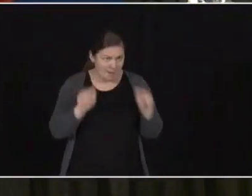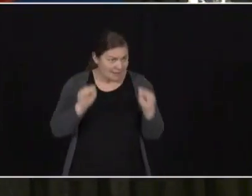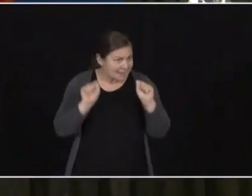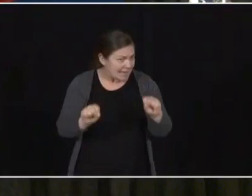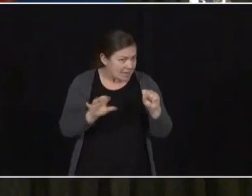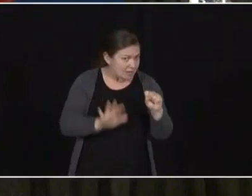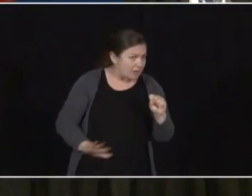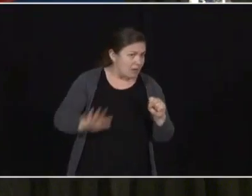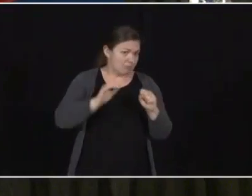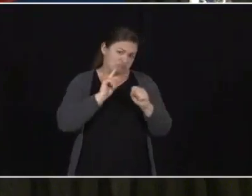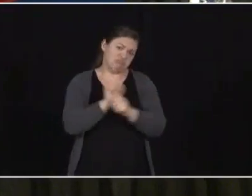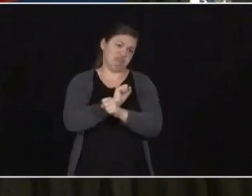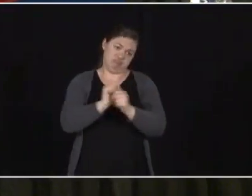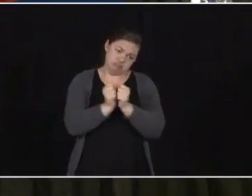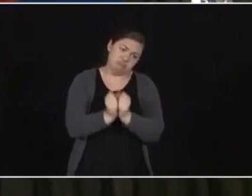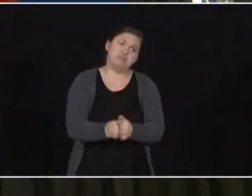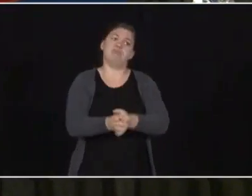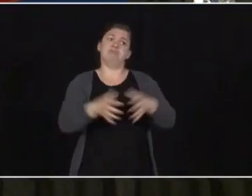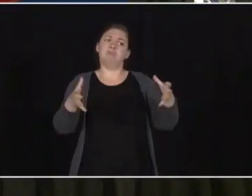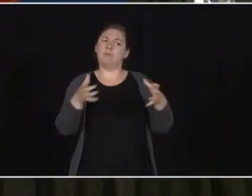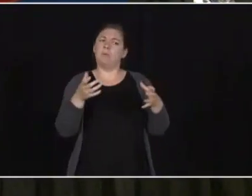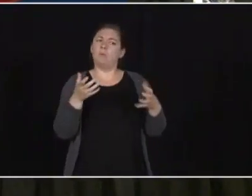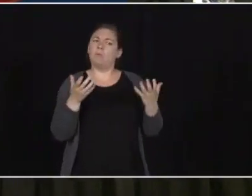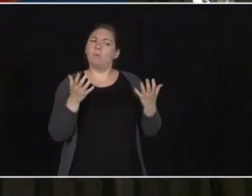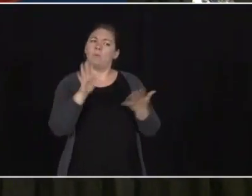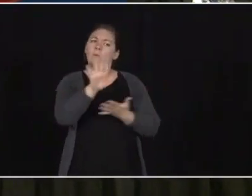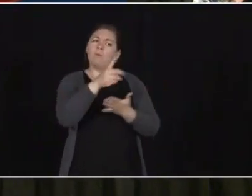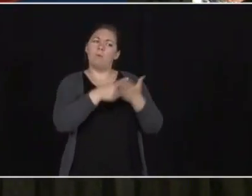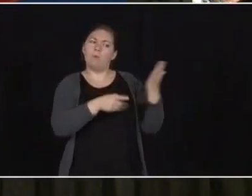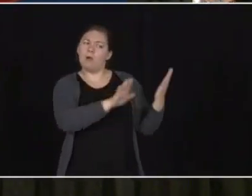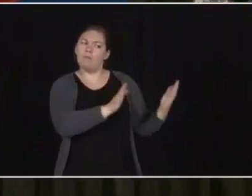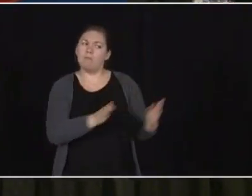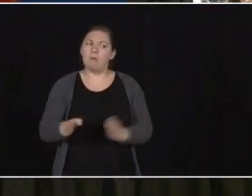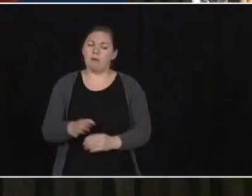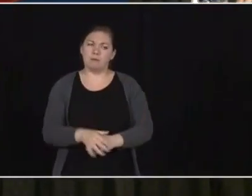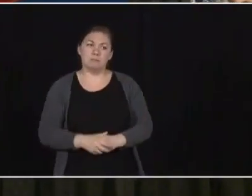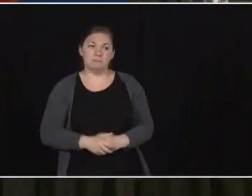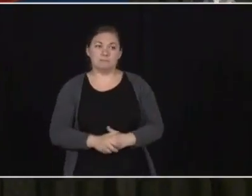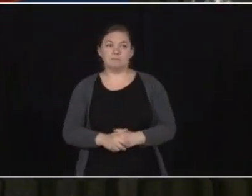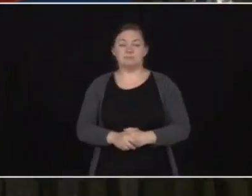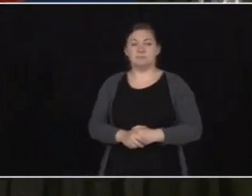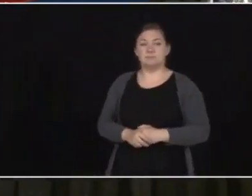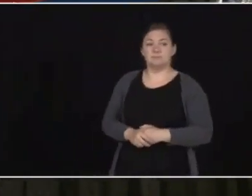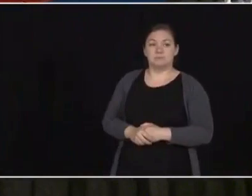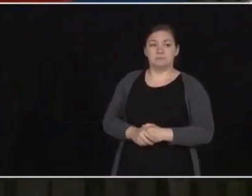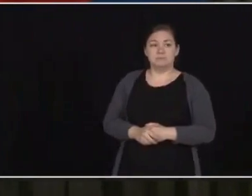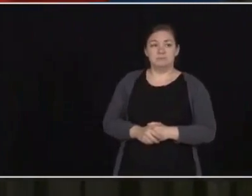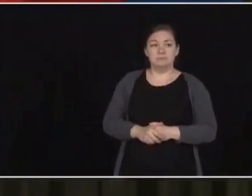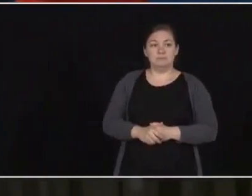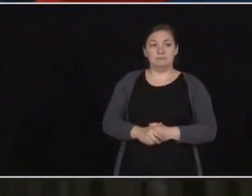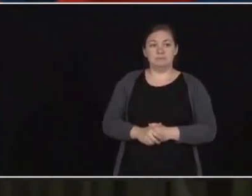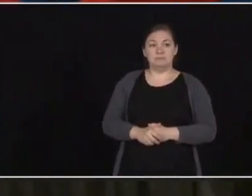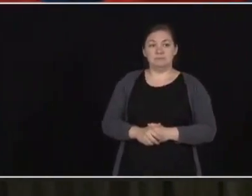to that 20,000 a day that we can do. Is that the plan? It is Matt Anderson speaking I will into the